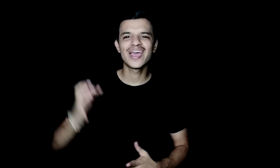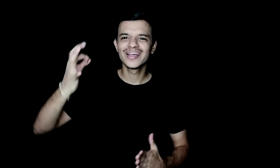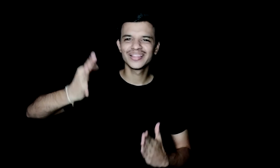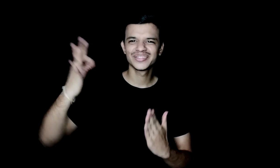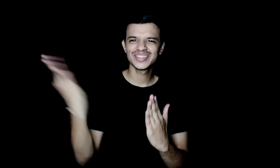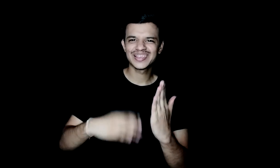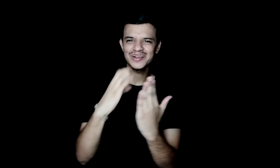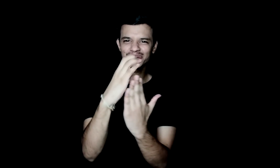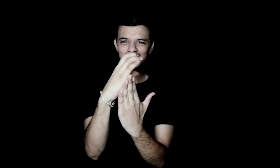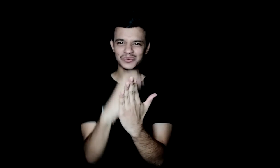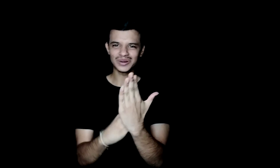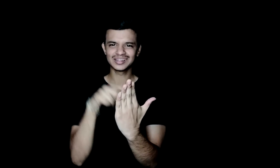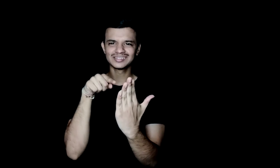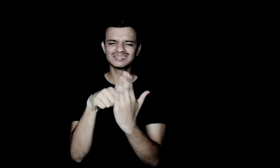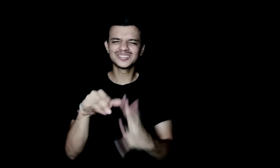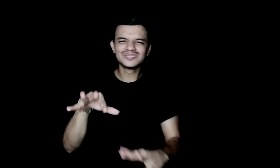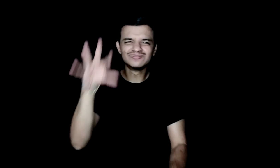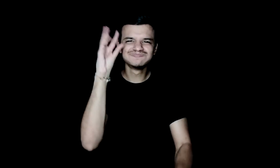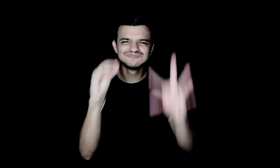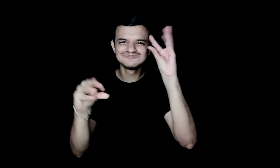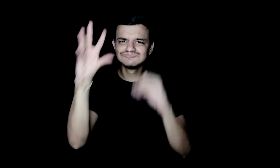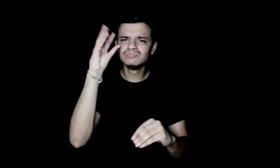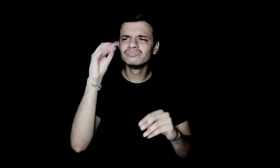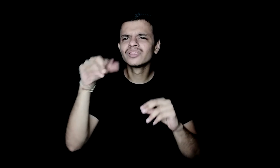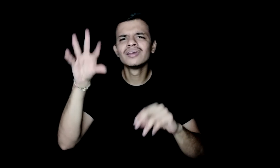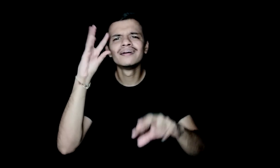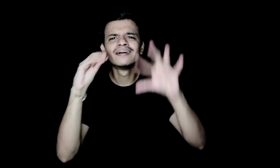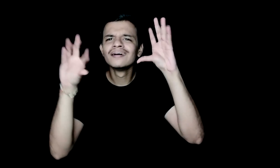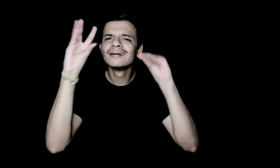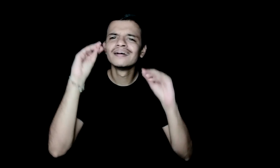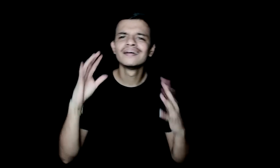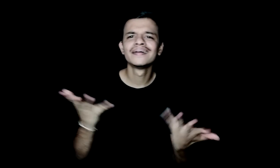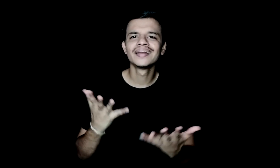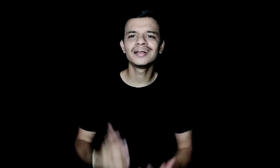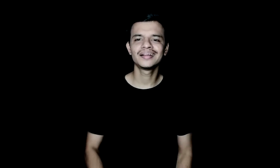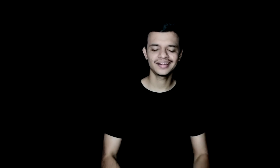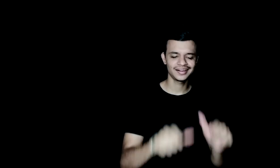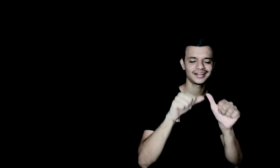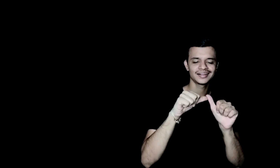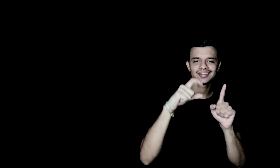Learn New Course. Which course?